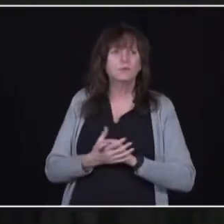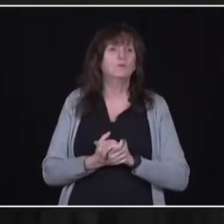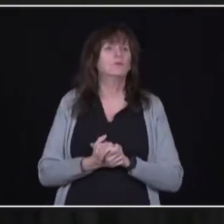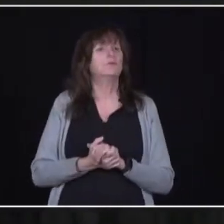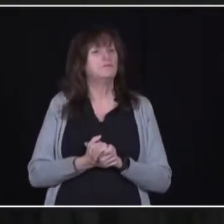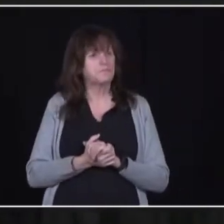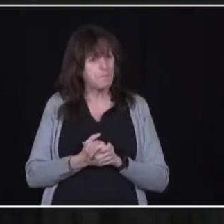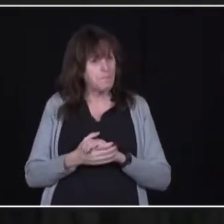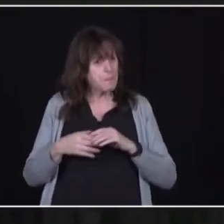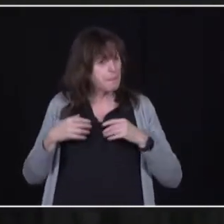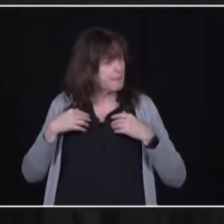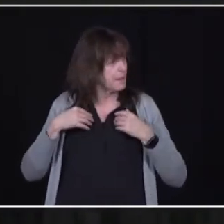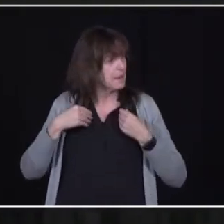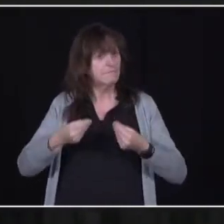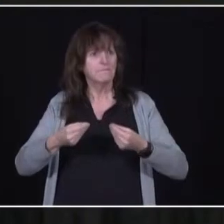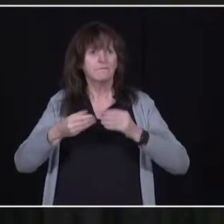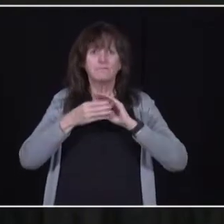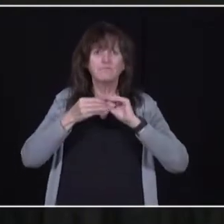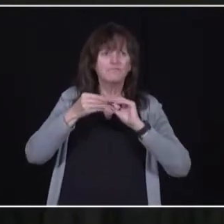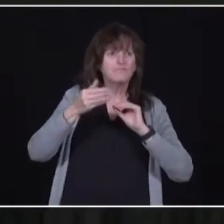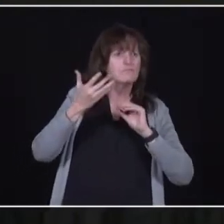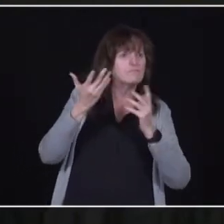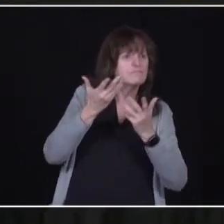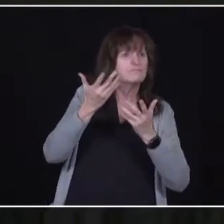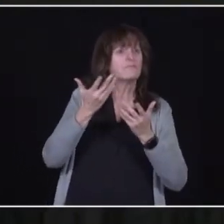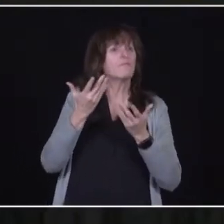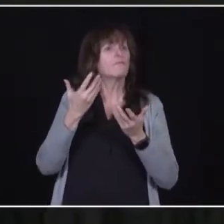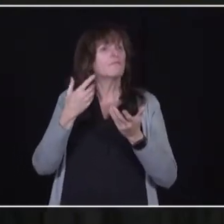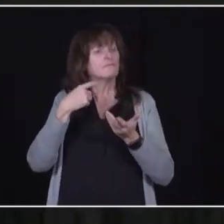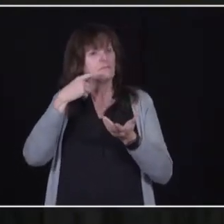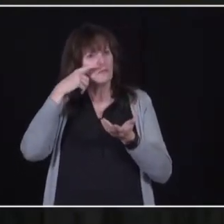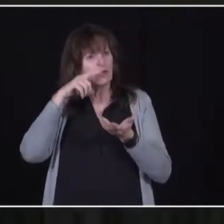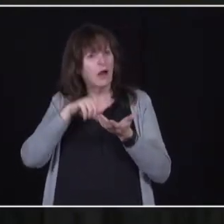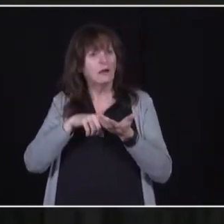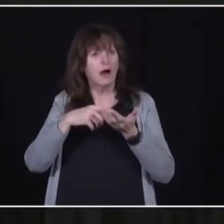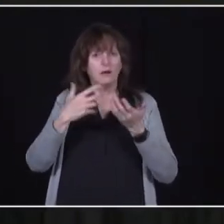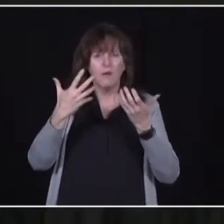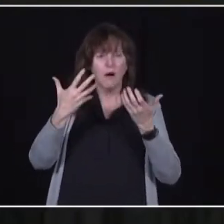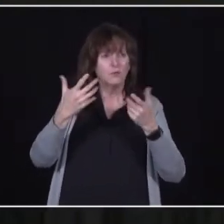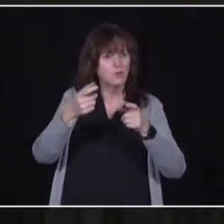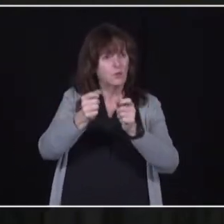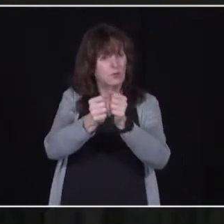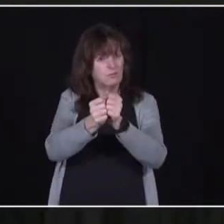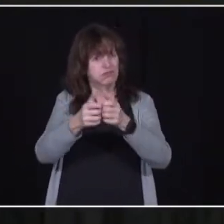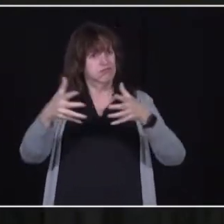Recognize if we want to increase the number of front-line workers in Ontario,